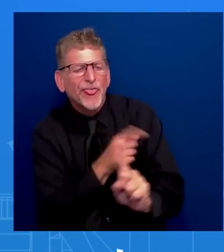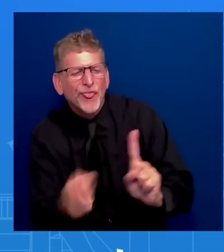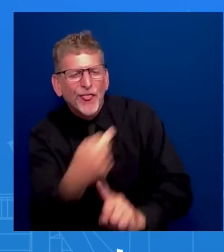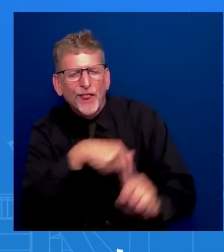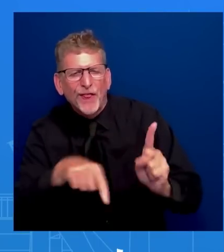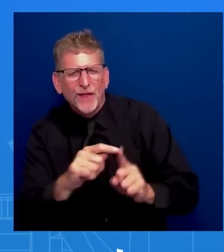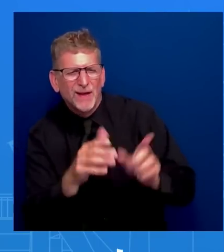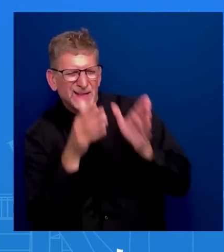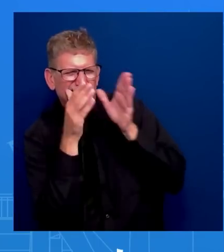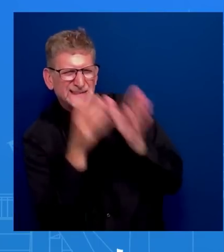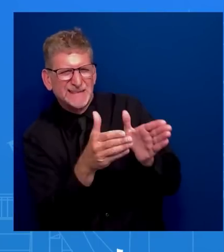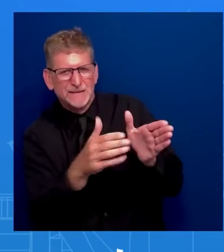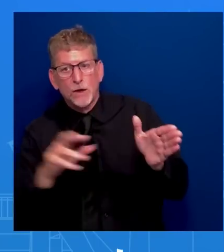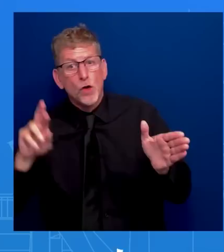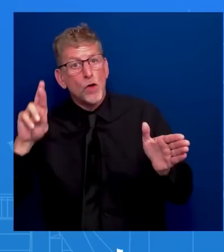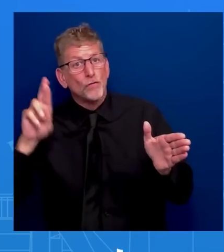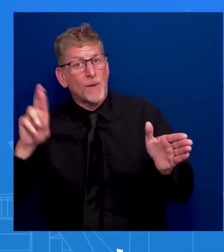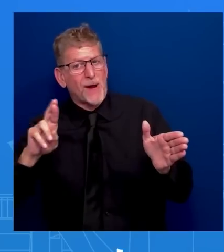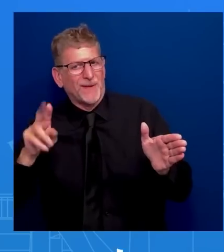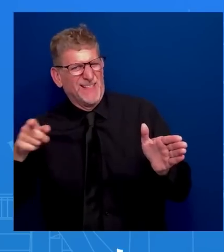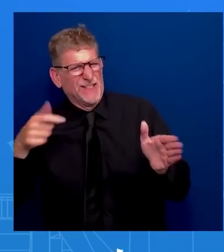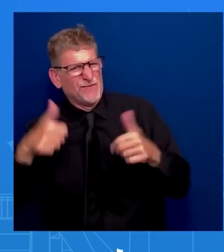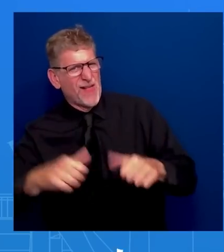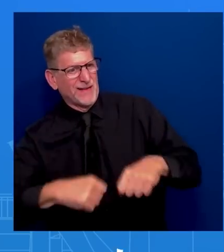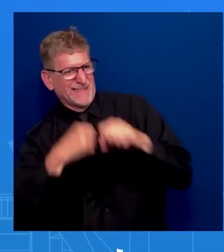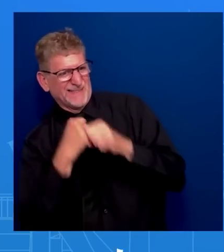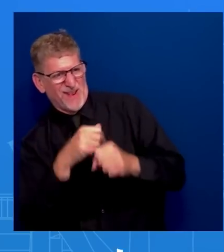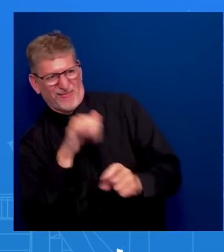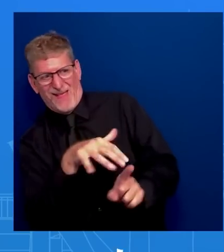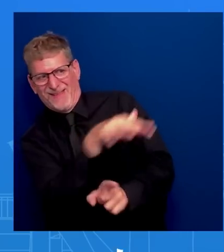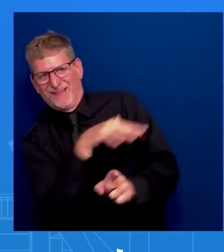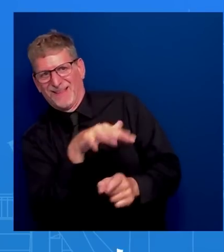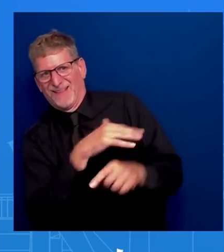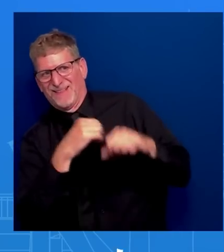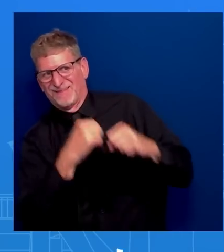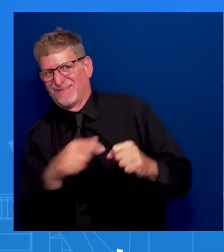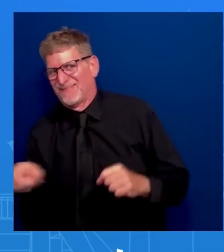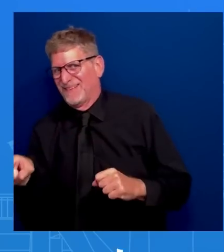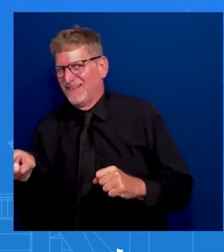They wanted to defend those corporate tax cheats. This is not about -- this is not about that.